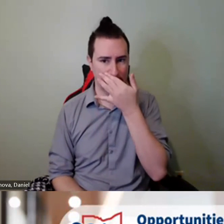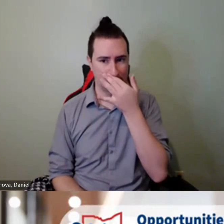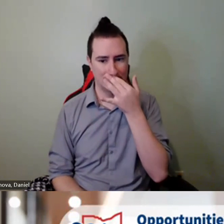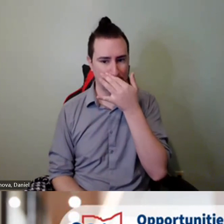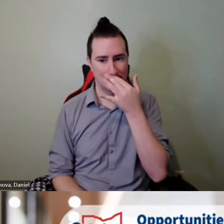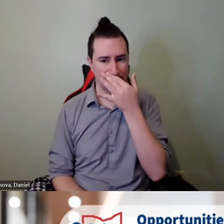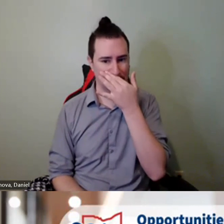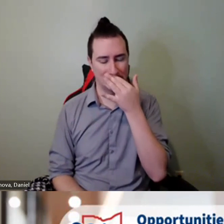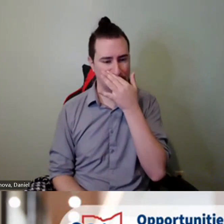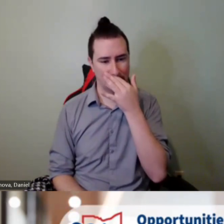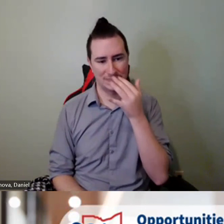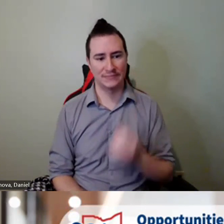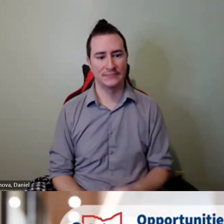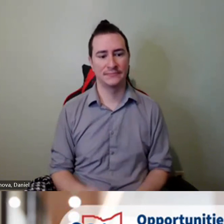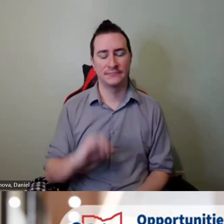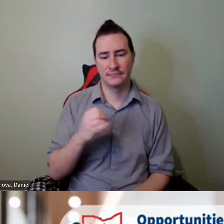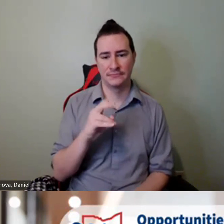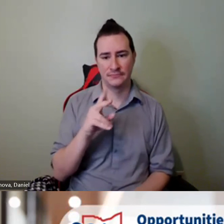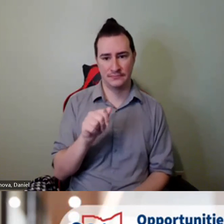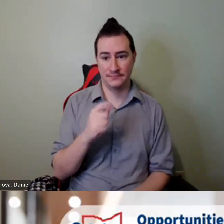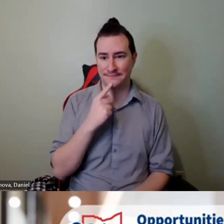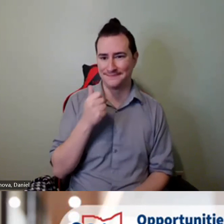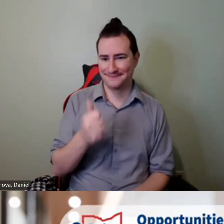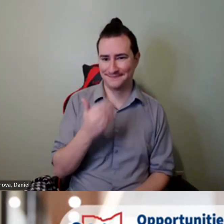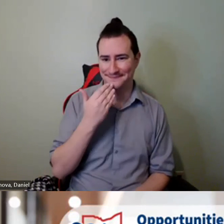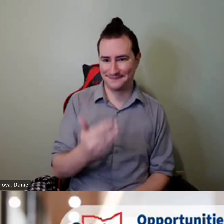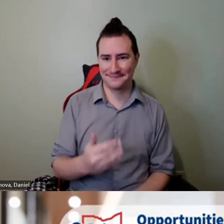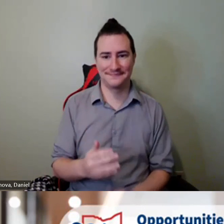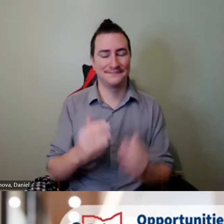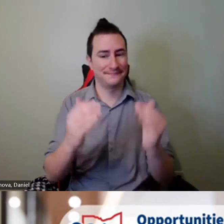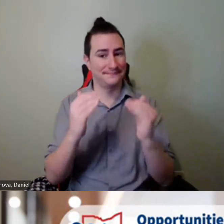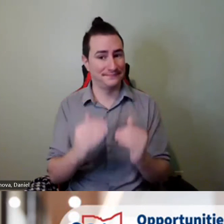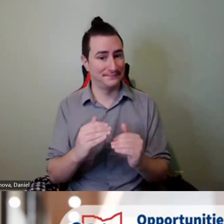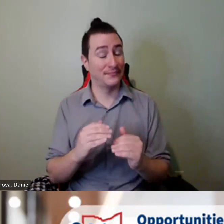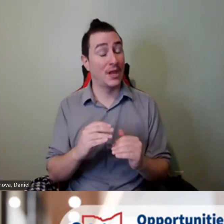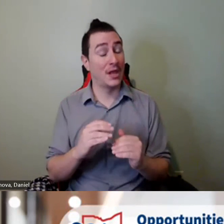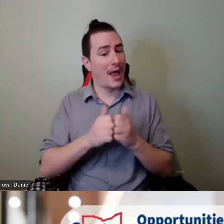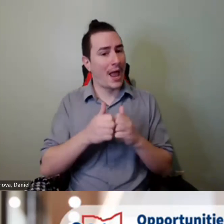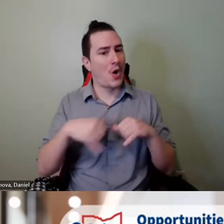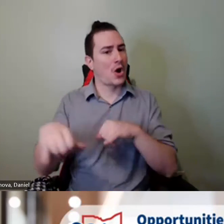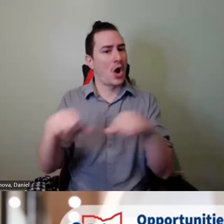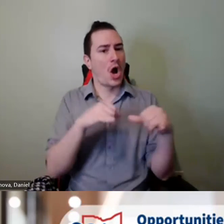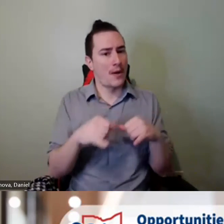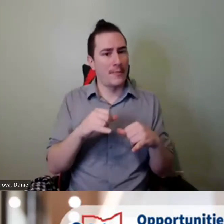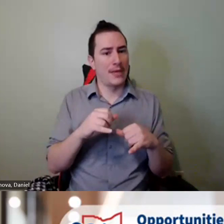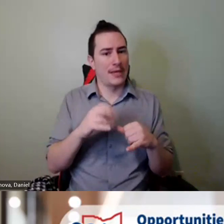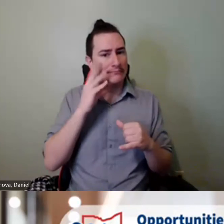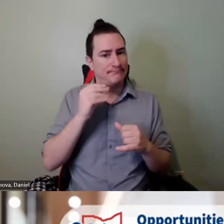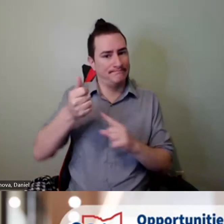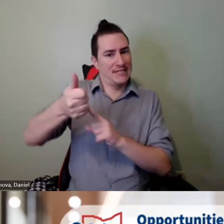Another question that we have is, “How common is it to deny a reasonable request that aligns with Ask JAN and is supported by